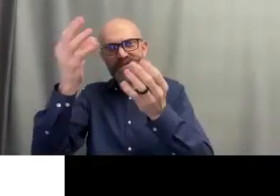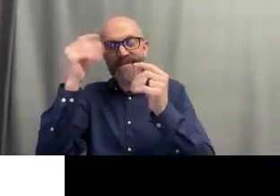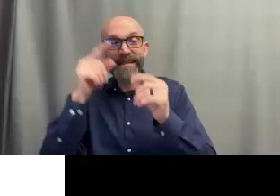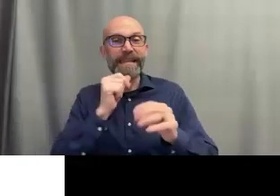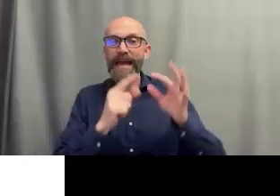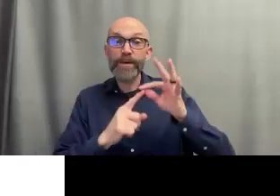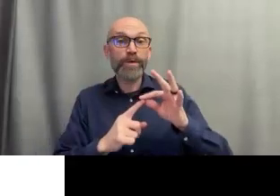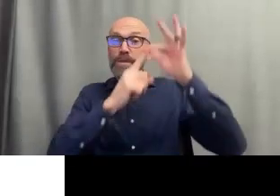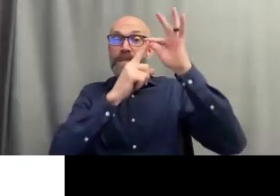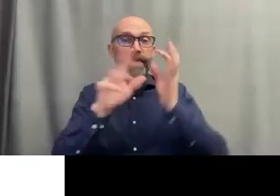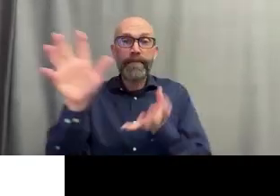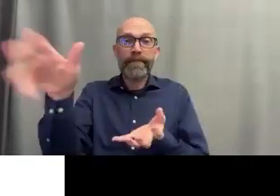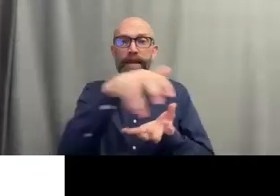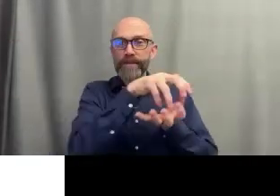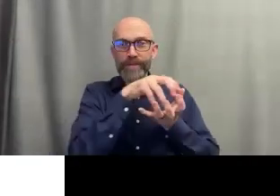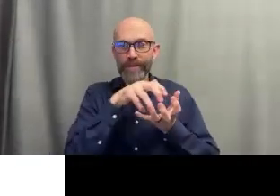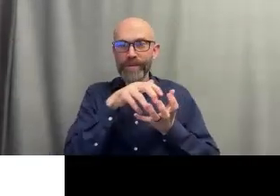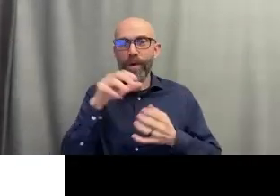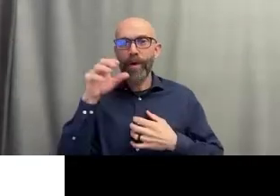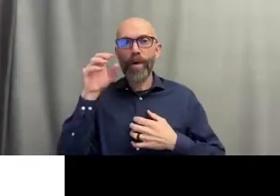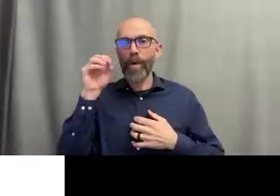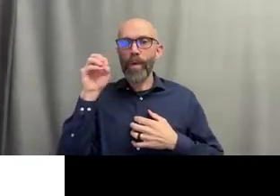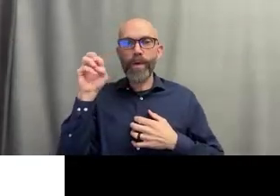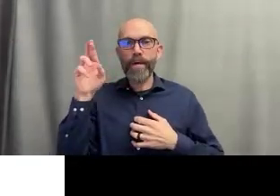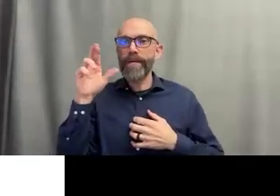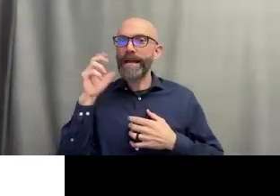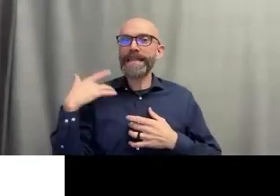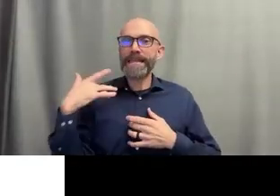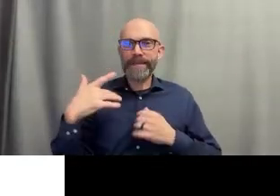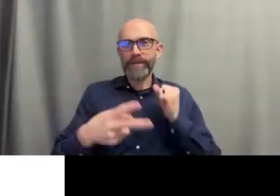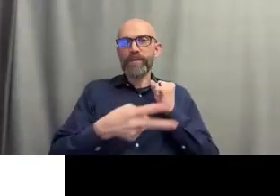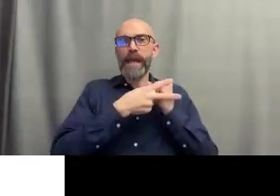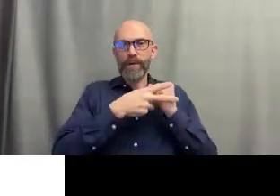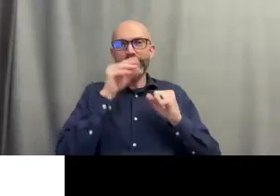And the OER usually housed in these, repositories.